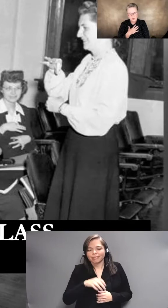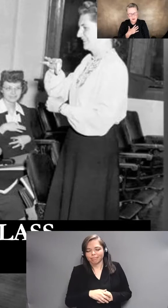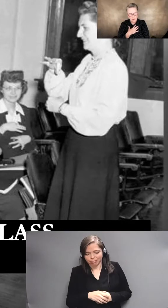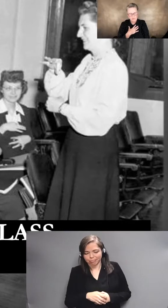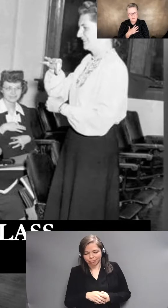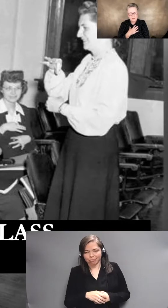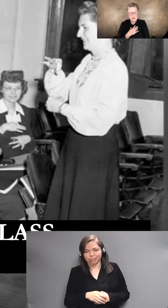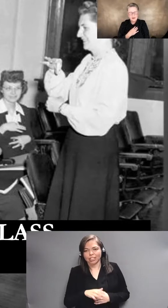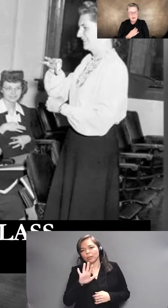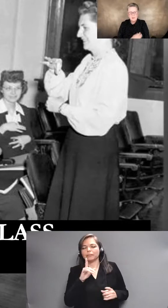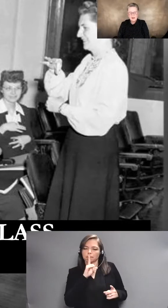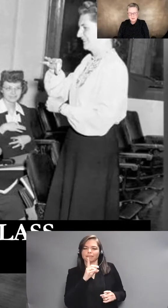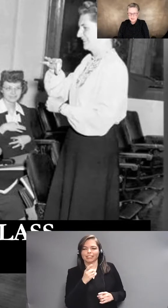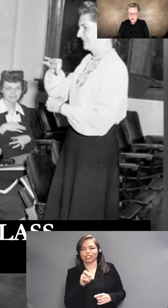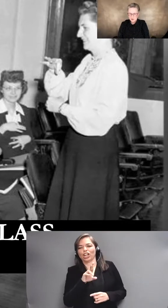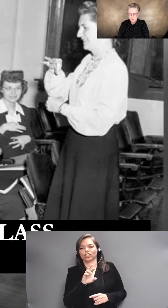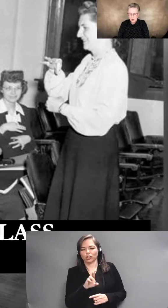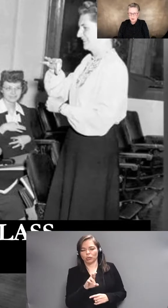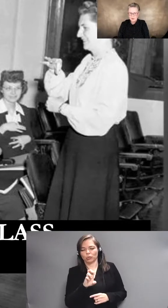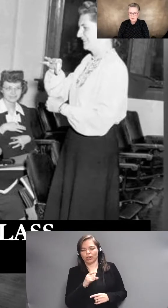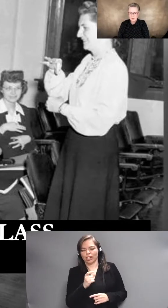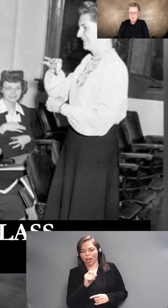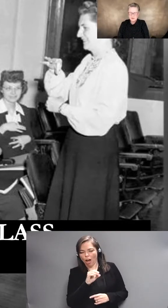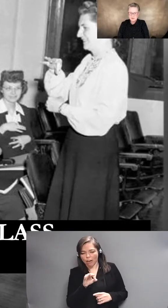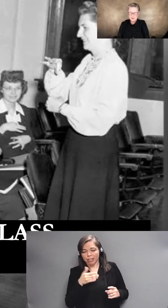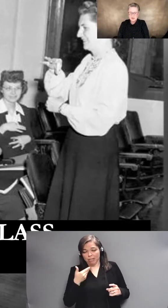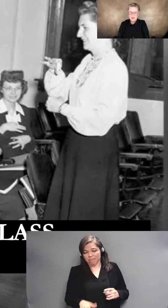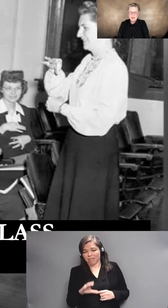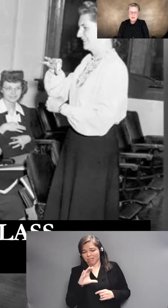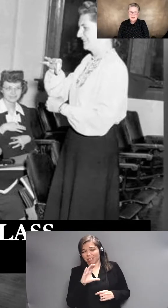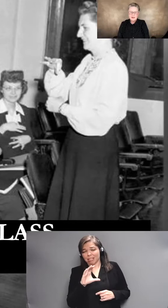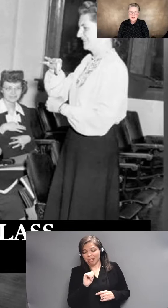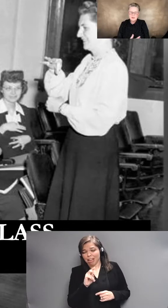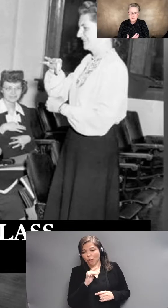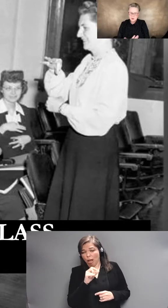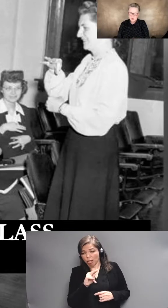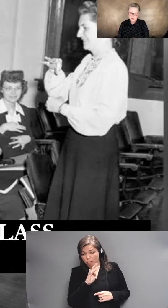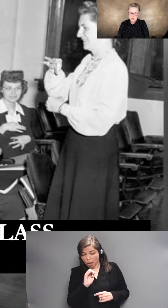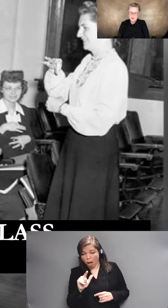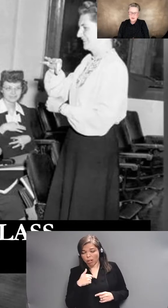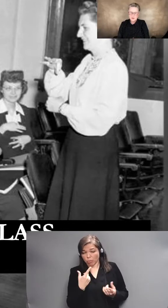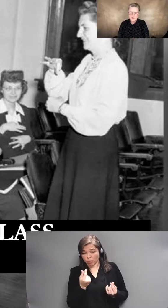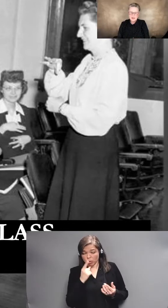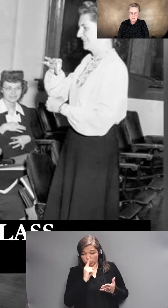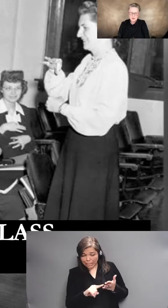Dr. Riekehof, my name is Carolyn Ball and I'm doing research in interpreting and interpreting history